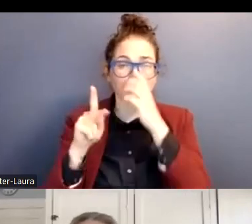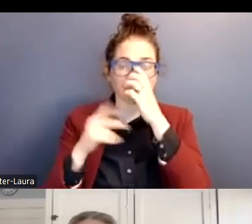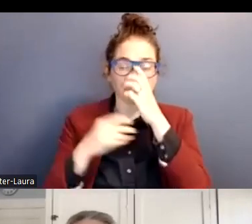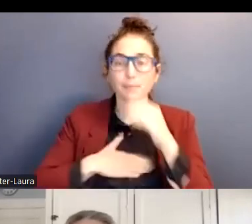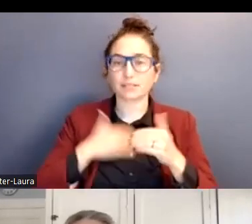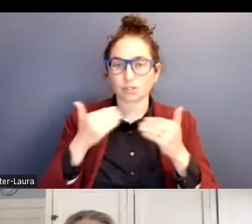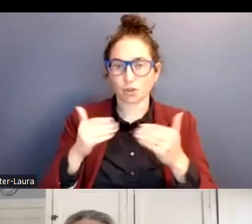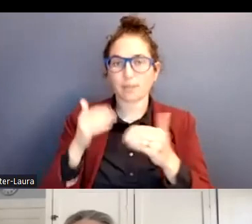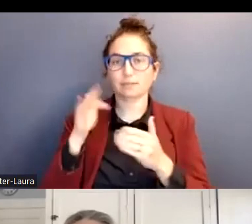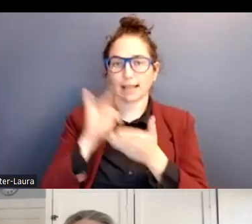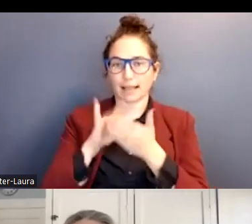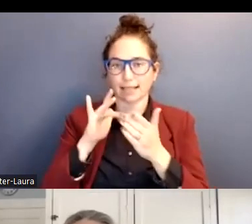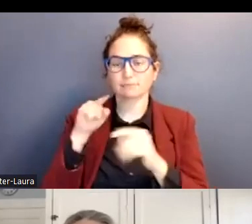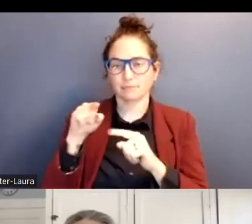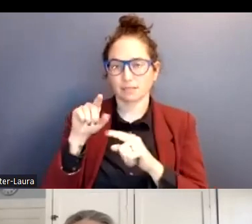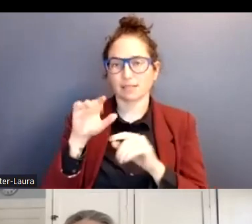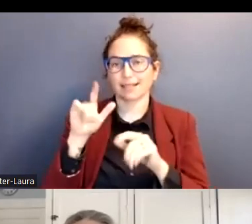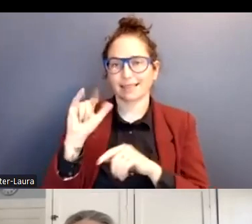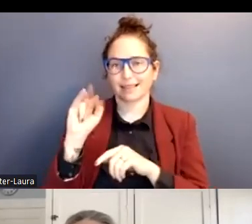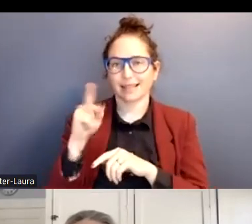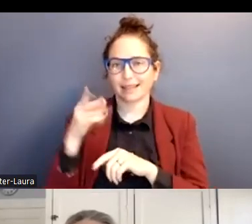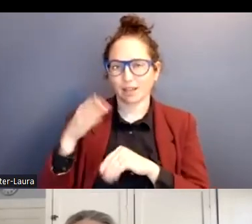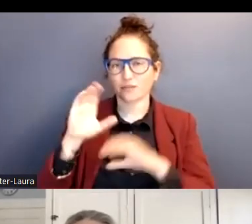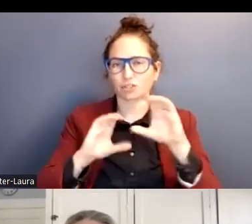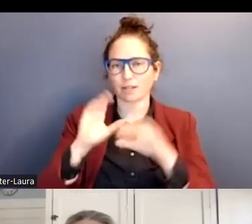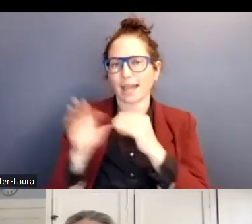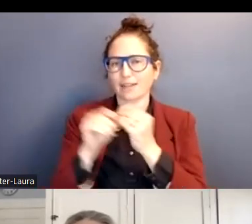chat and link just to add yourself to a notification list.